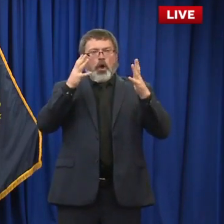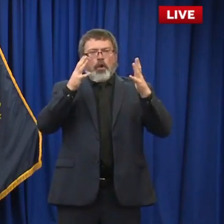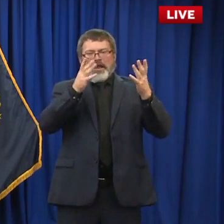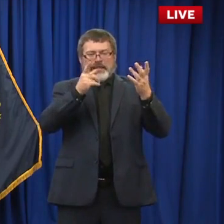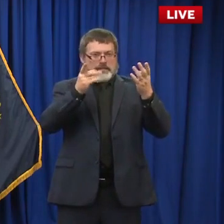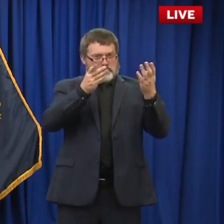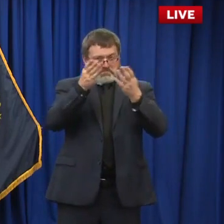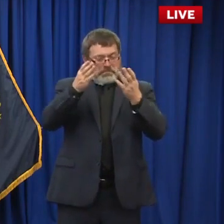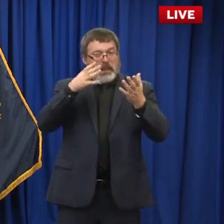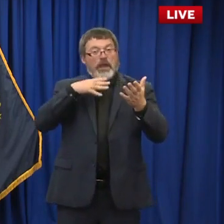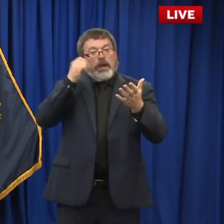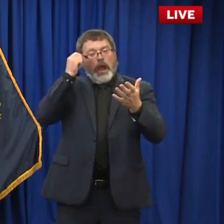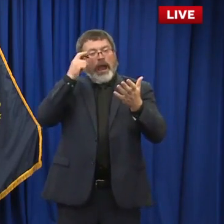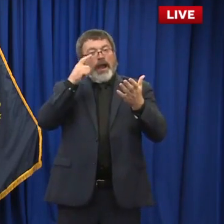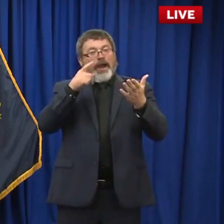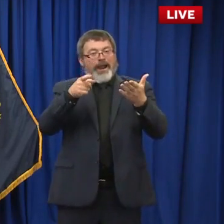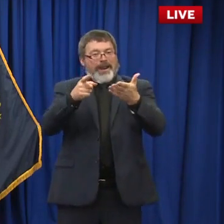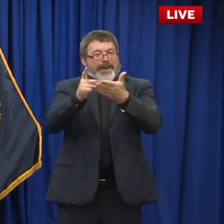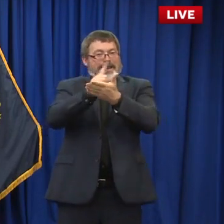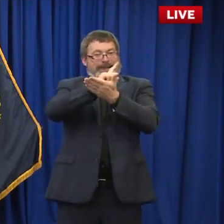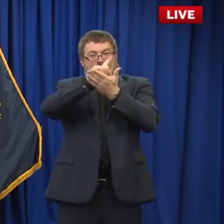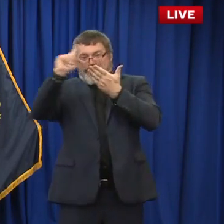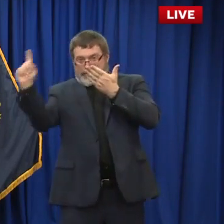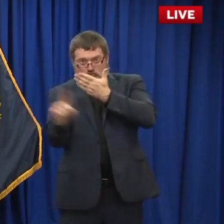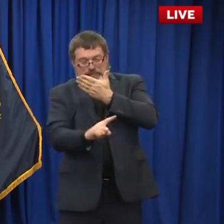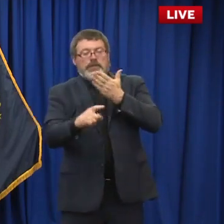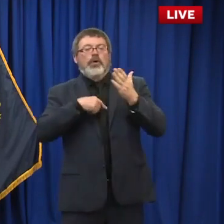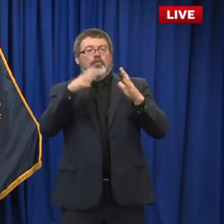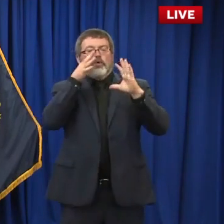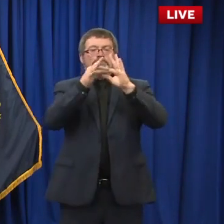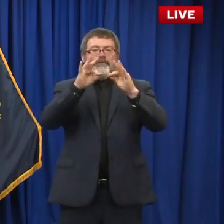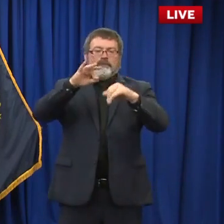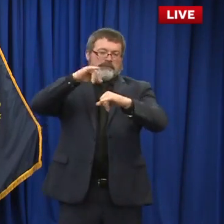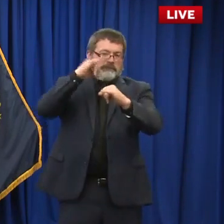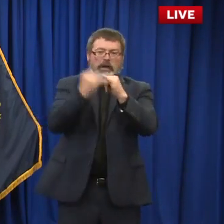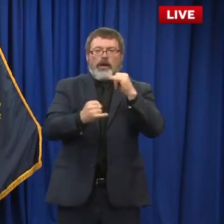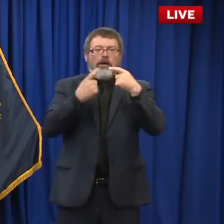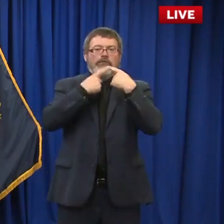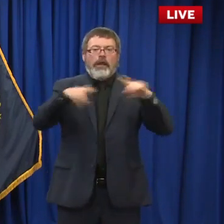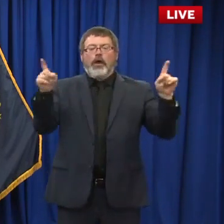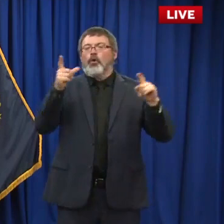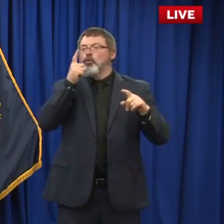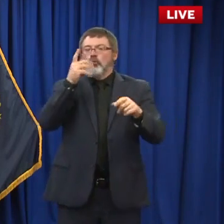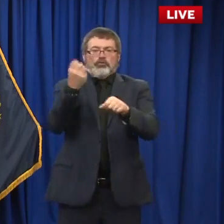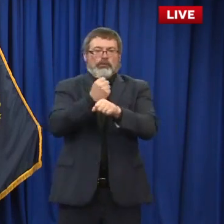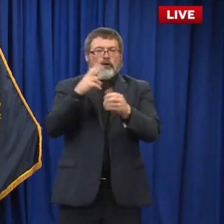WE'LL HAVE A I FINAL ANNOUNCEMENT, I BELIEVE NEXT WEEK, CONCERNING WHERE THOSE CONTRACTS, YOU KNOW, LAID OUT.